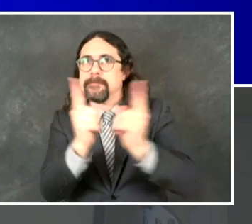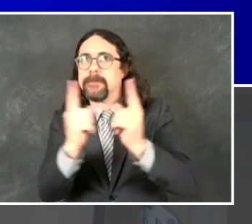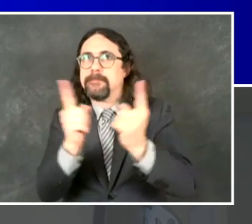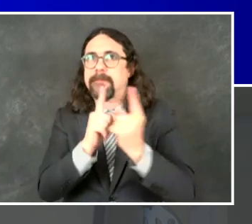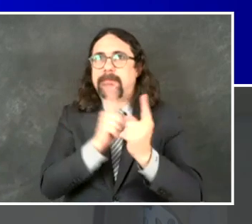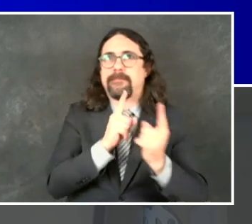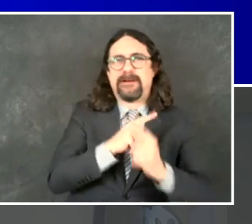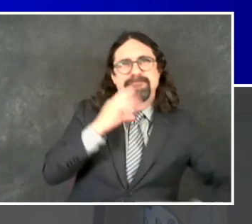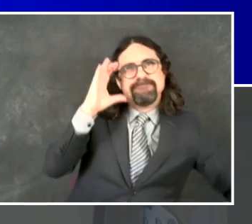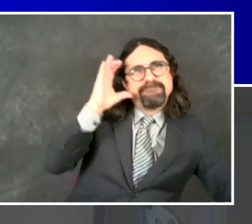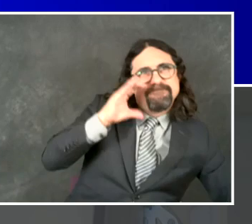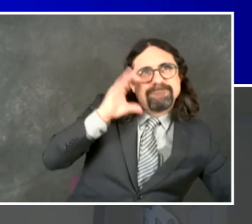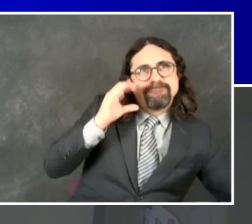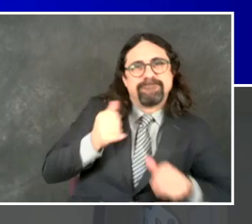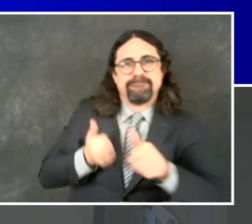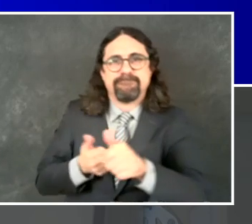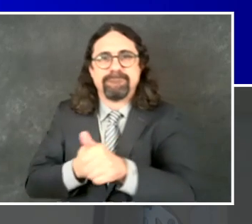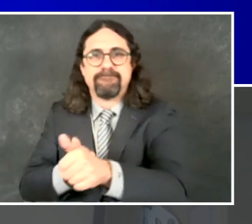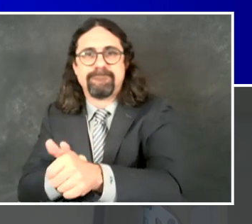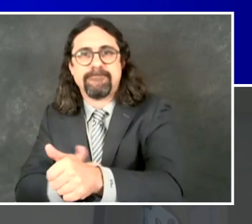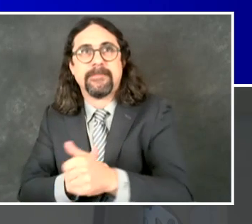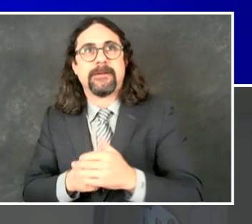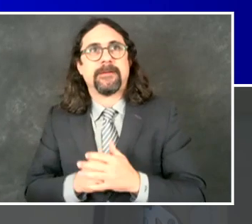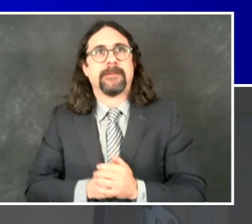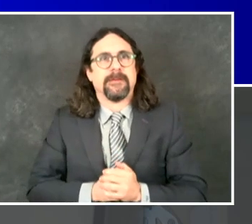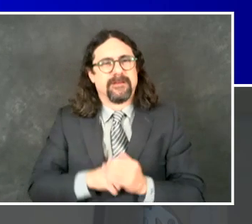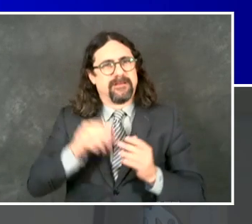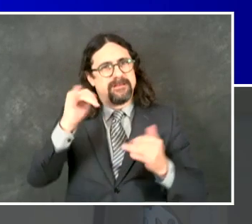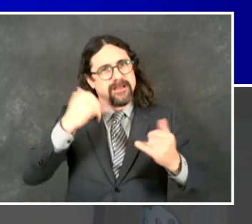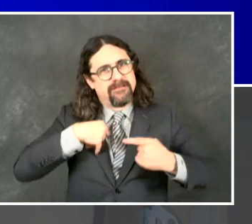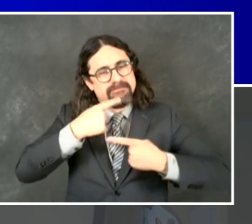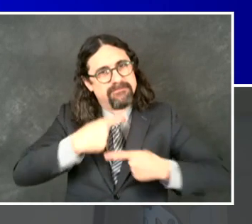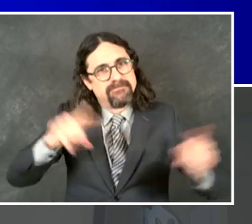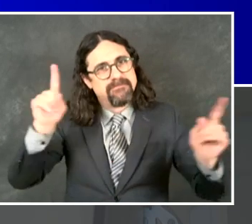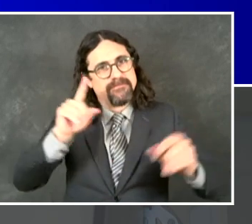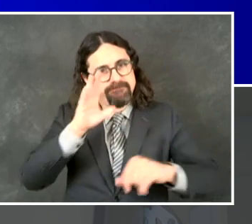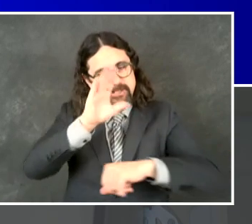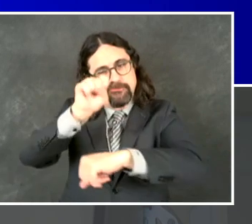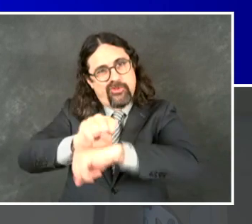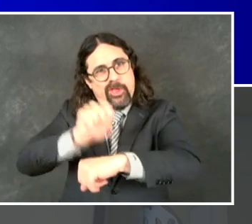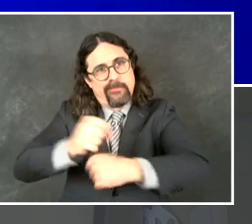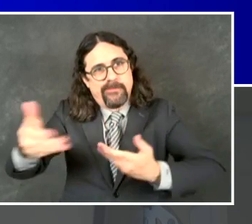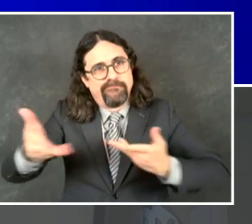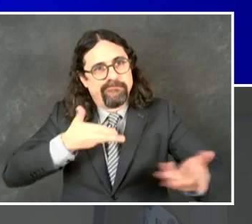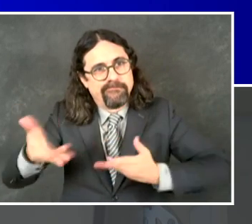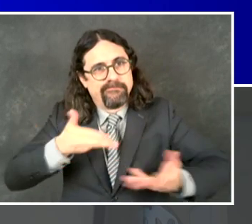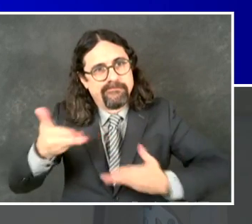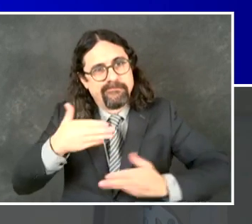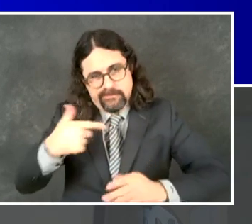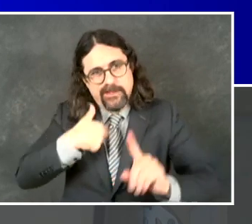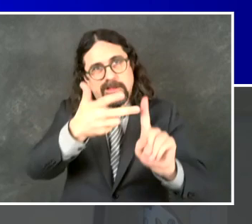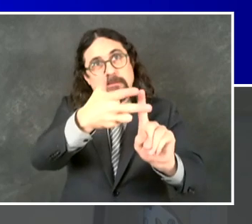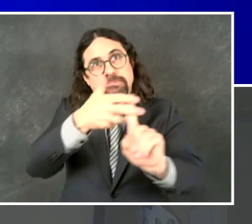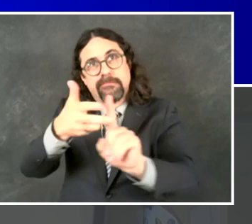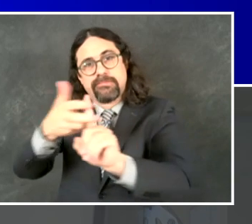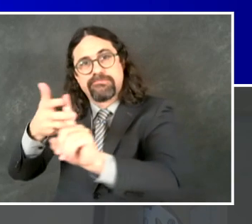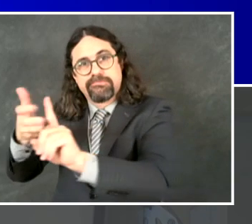ANYONE WHO HEARS ABOT UTHIS, IF YOU HAVE EXPERIENCE IN THE HEALTH CARE ELFID, IF YOU'RE READY TO LEND YOURA TLENTS TO THIS FIGHT, WE